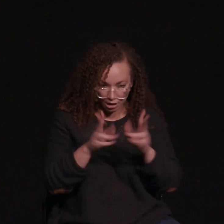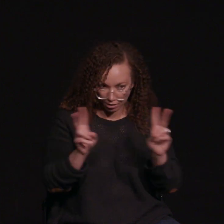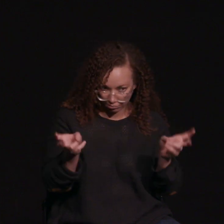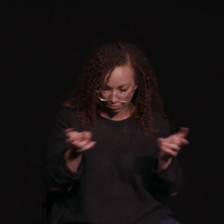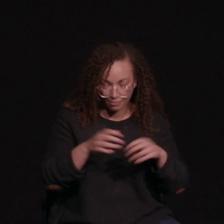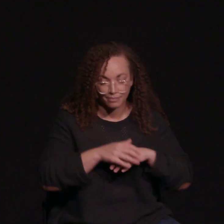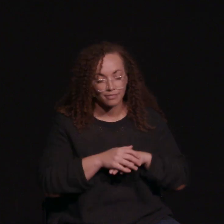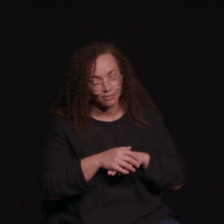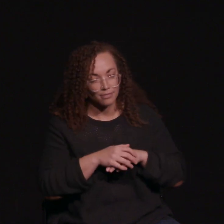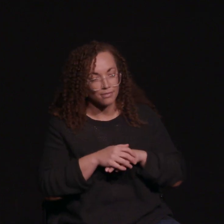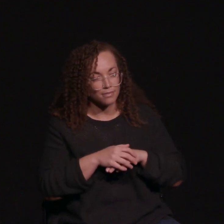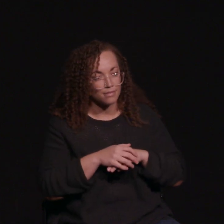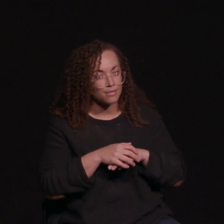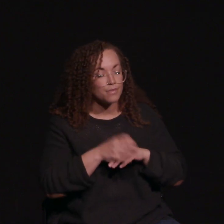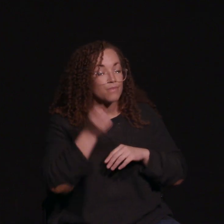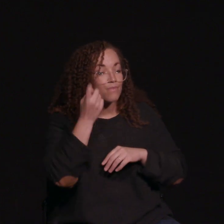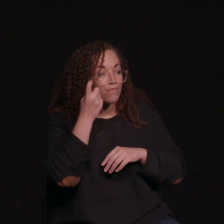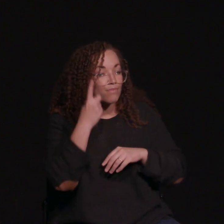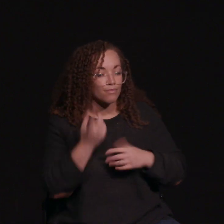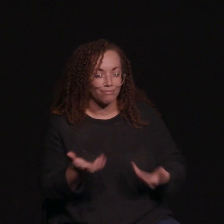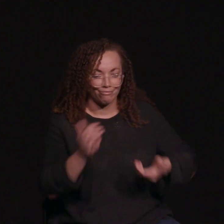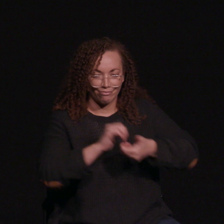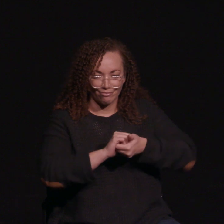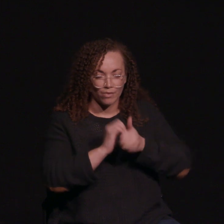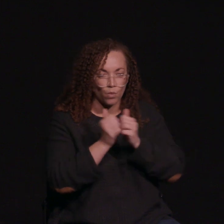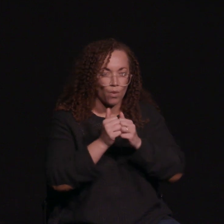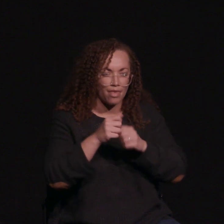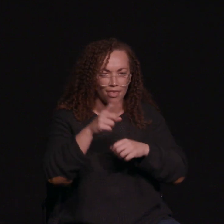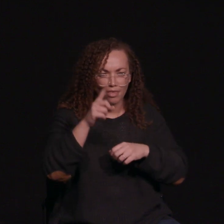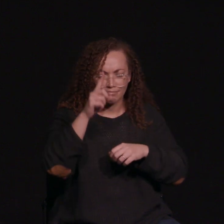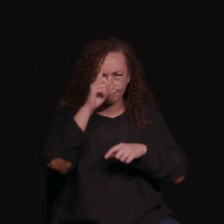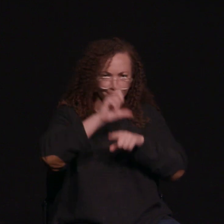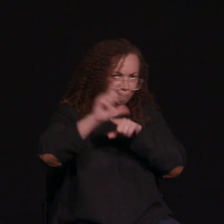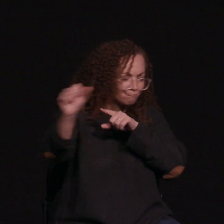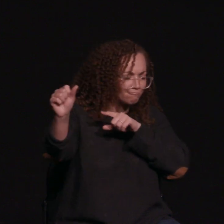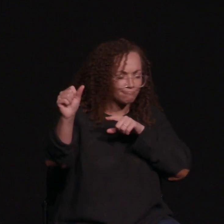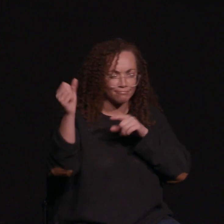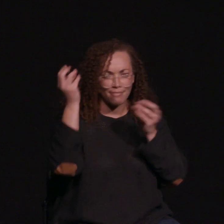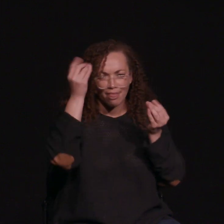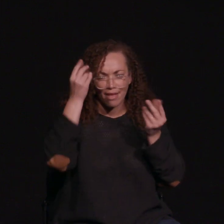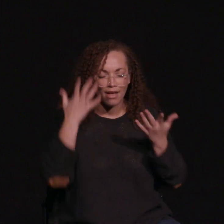which collaborates with the most forward thinking and groundbreaking BIPOC chefs, writers,